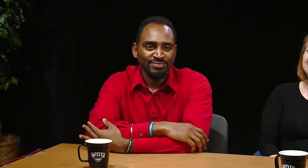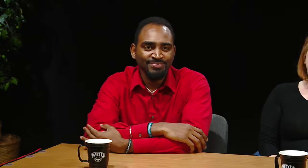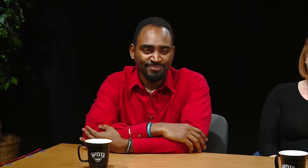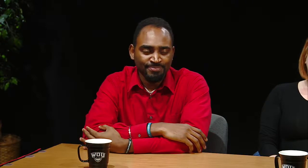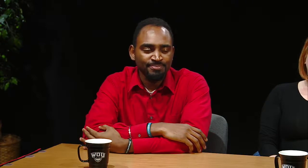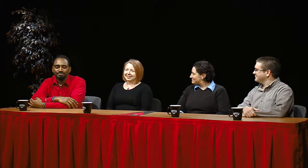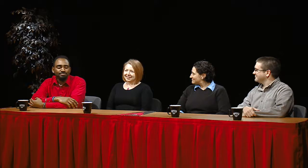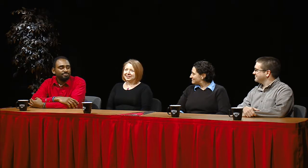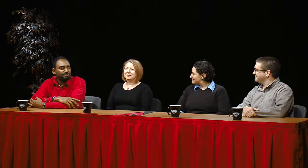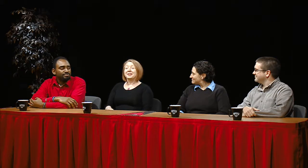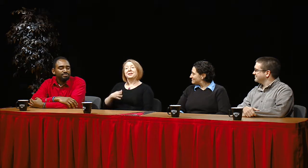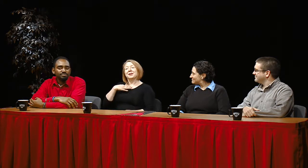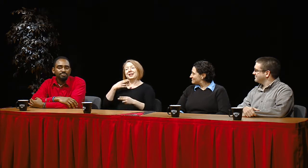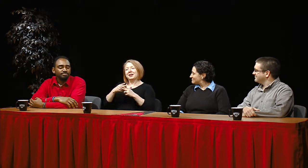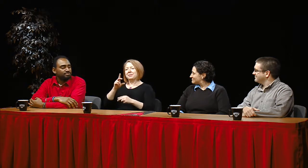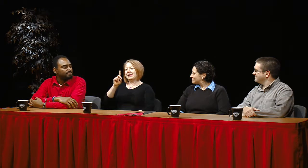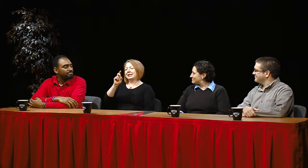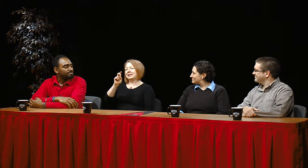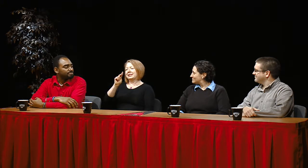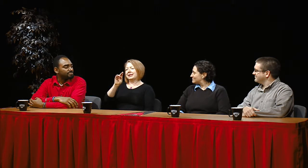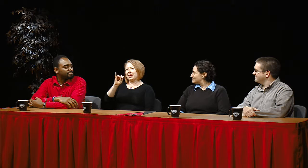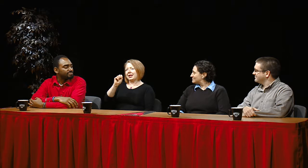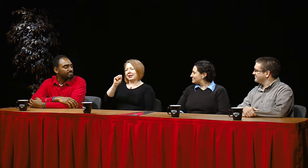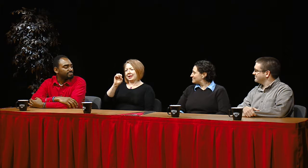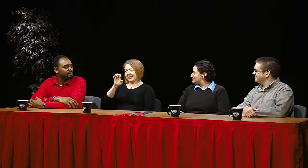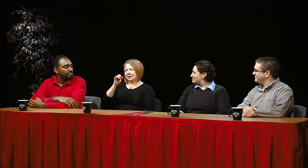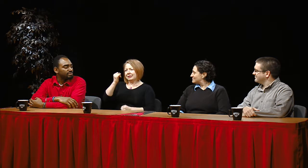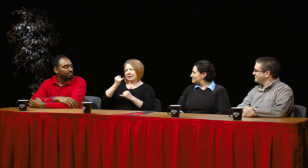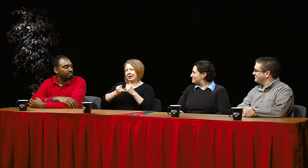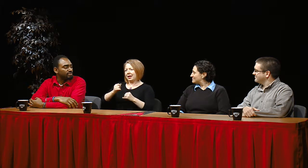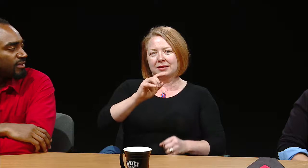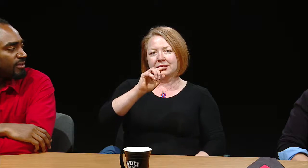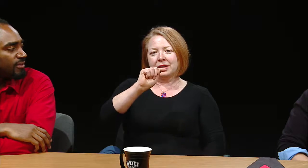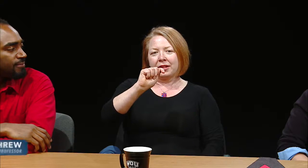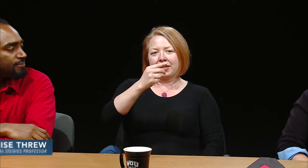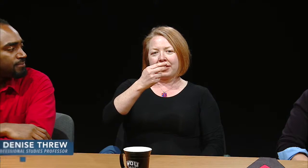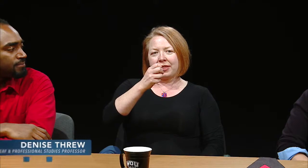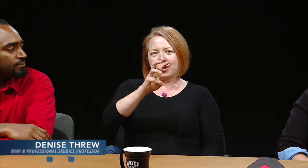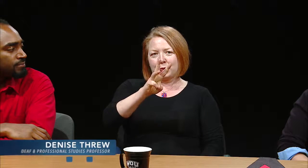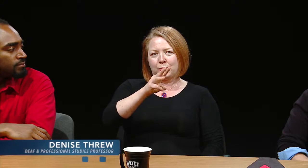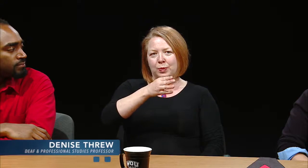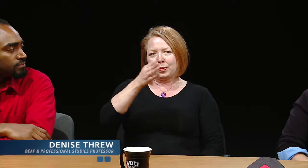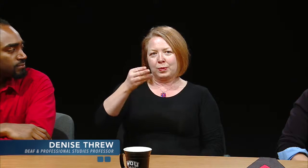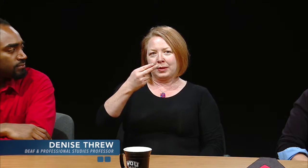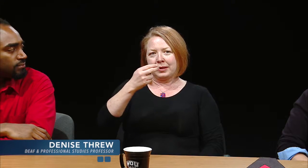to both watching captions and creating captions, and that was back in about 2013;